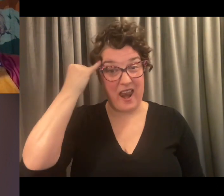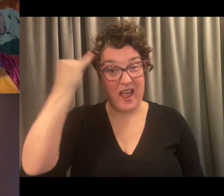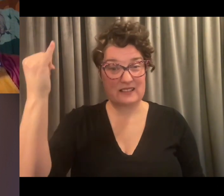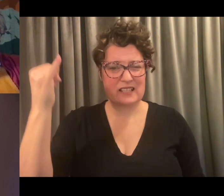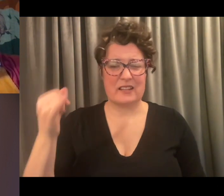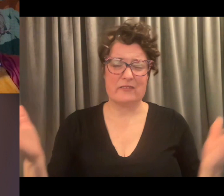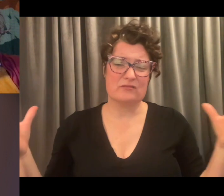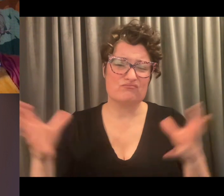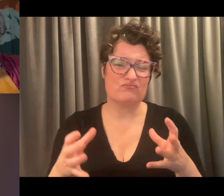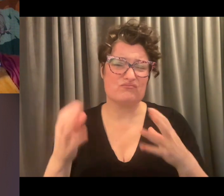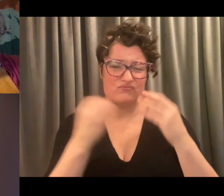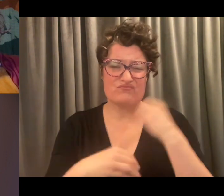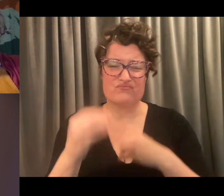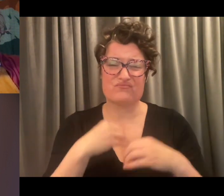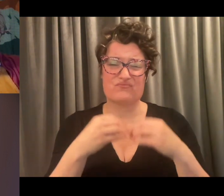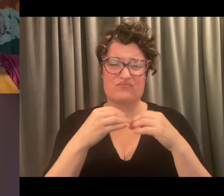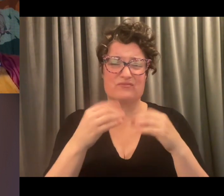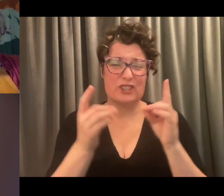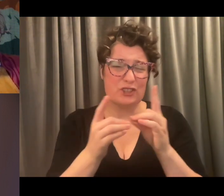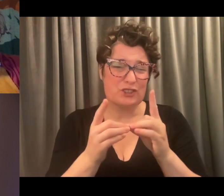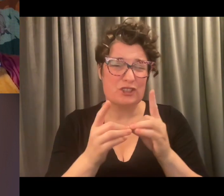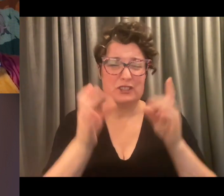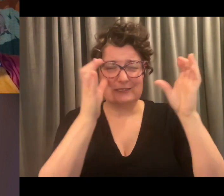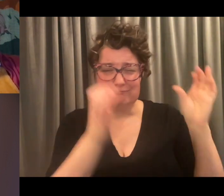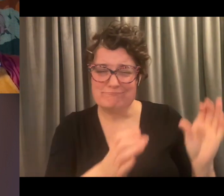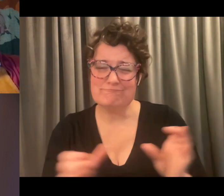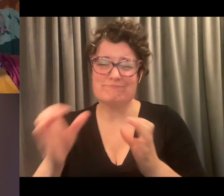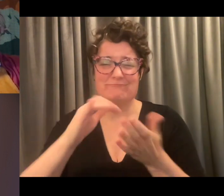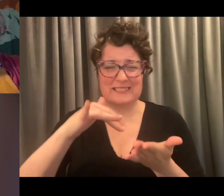stay up all night studying and like teaching each other things is such a